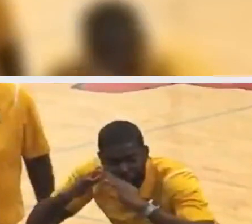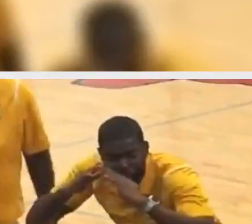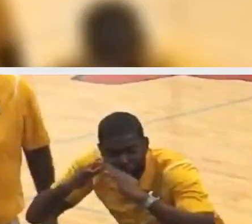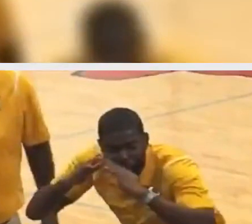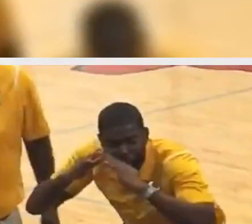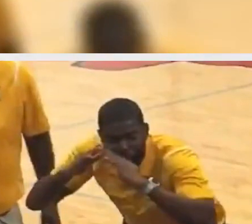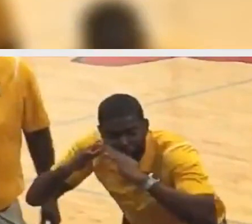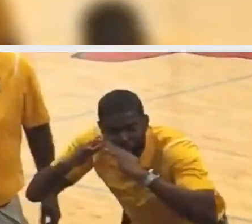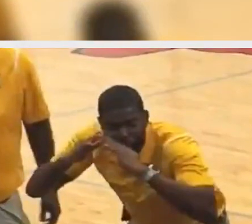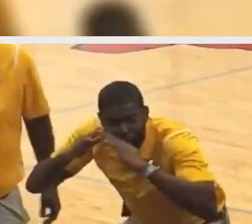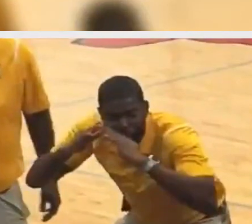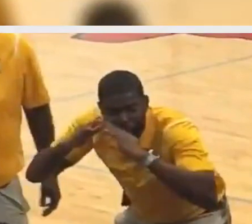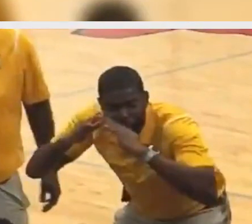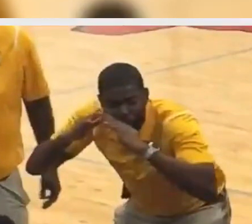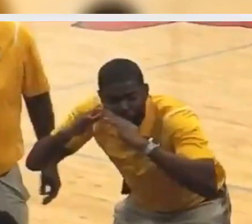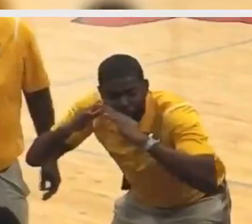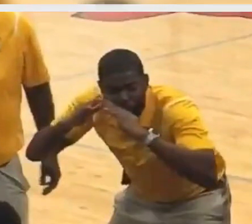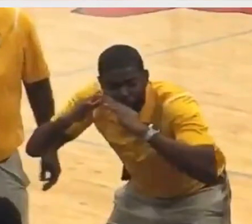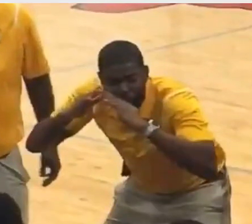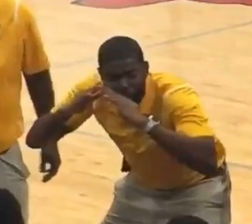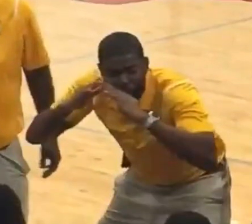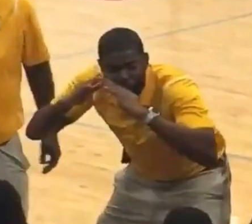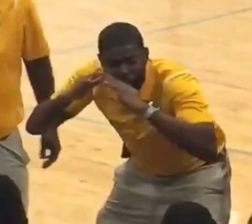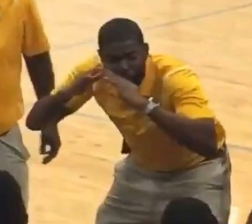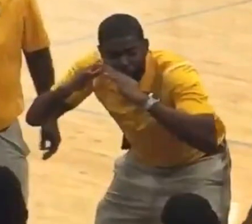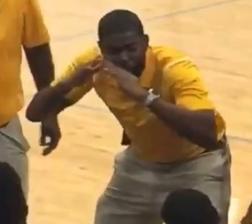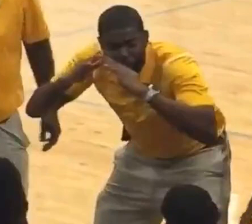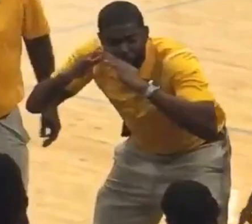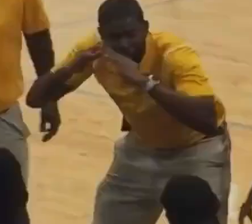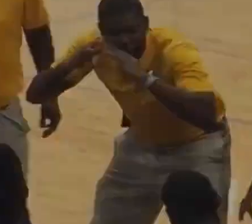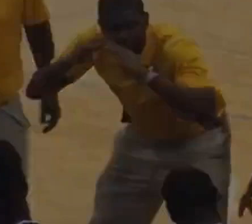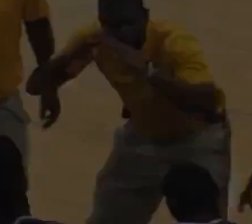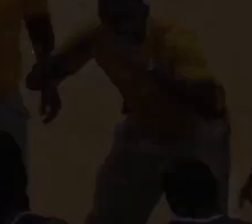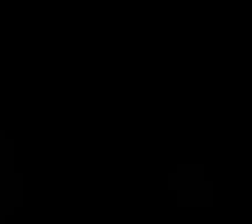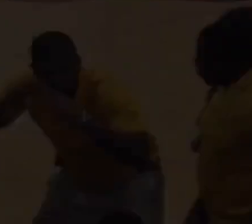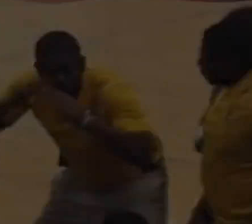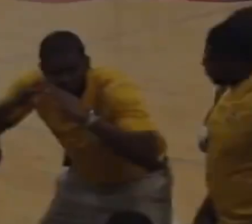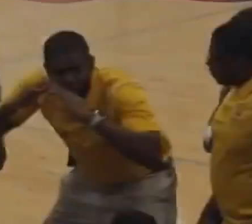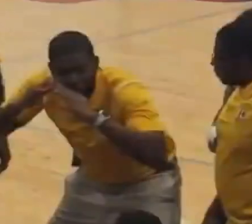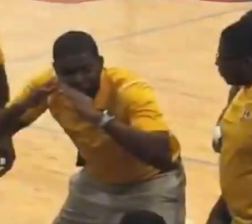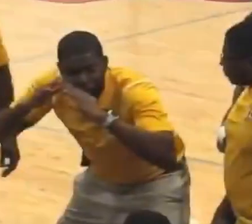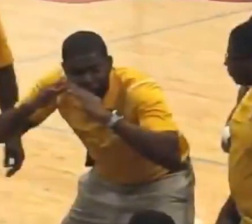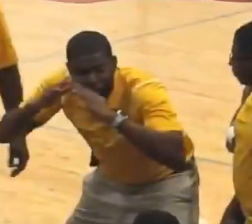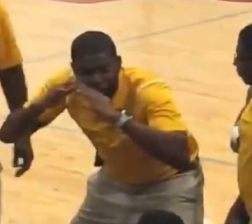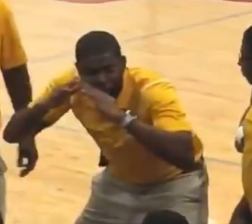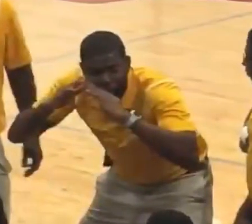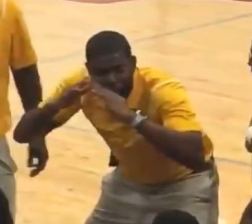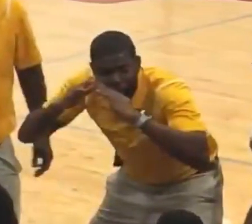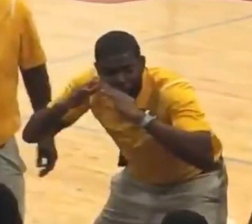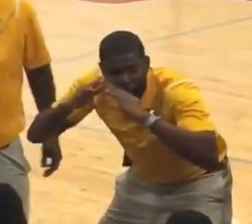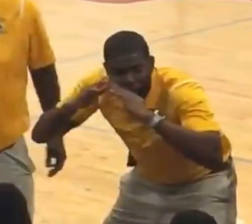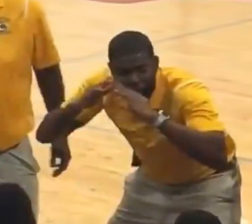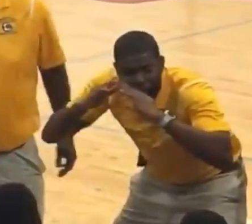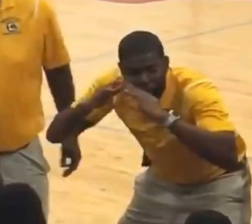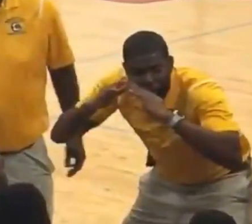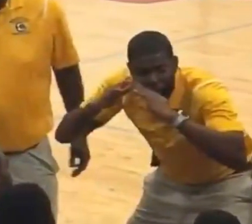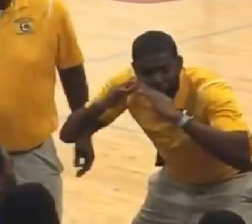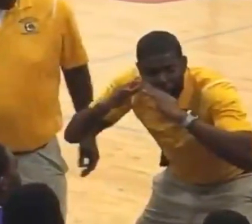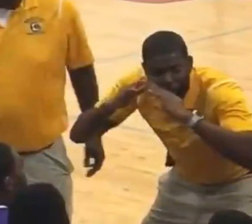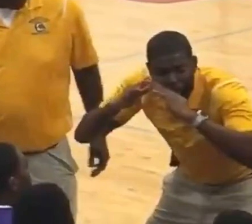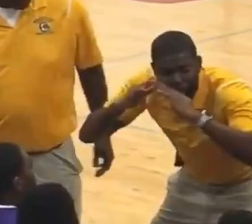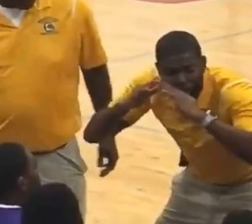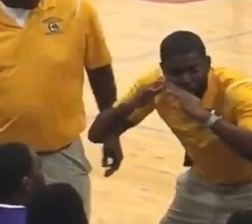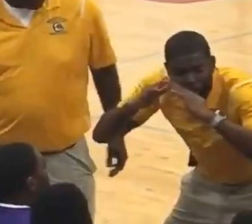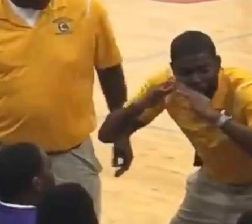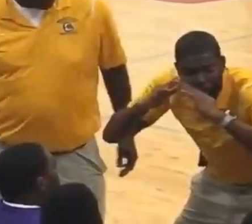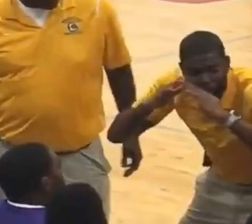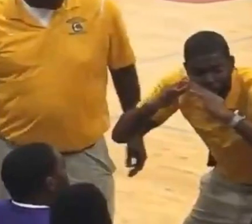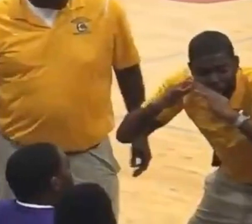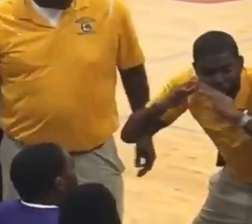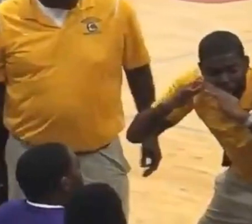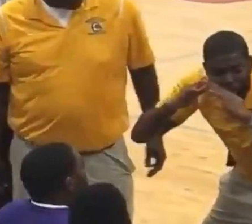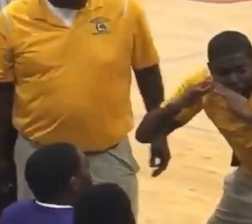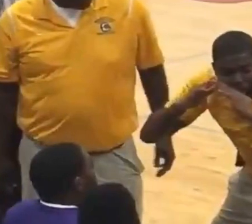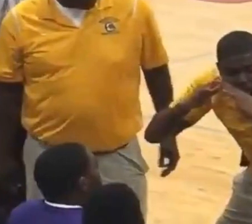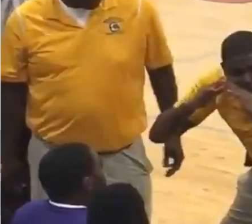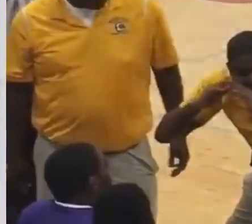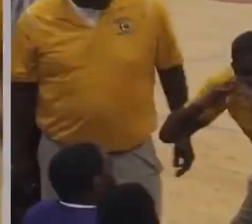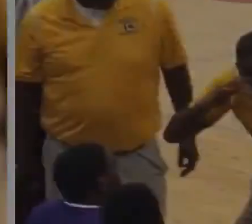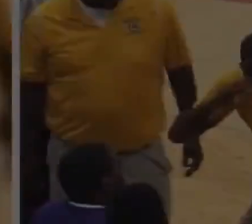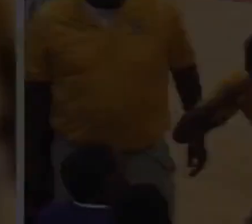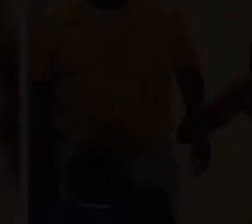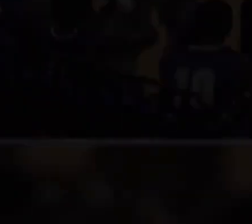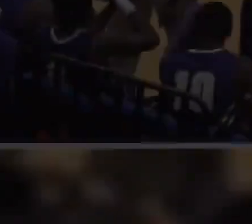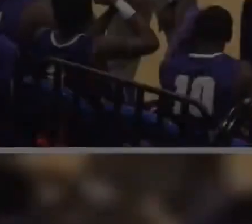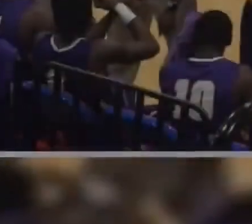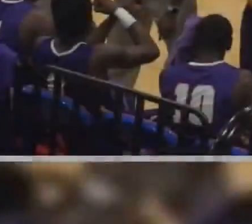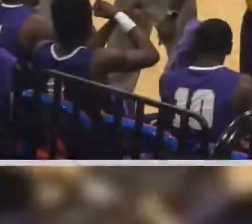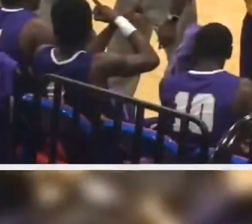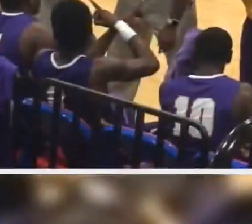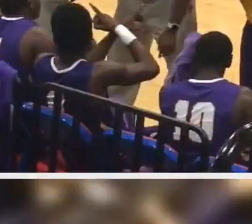He then goes on to sign "D" to each player on their foreheads to emphasize the importance of having a defensive mentality